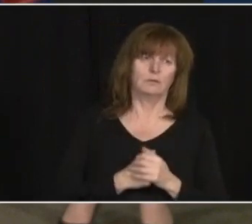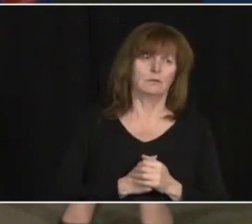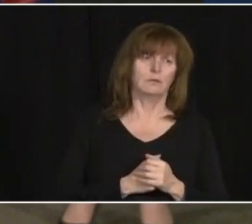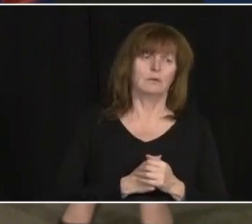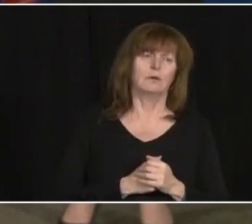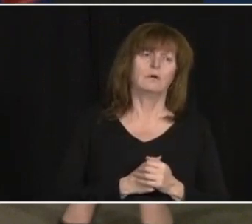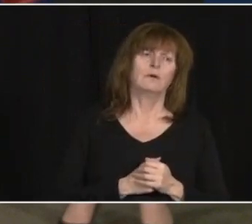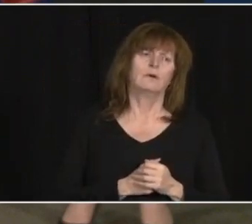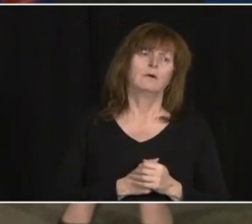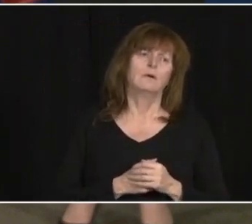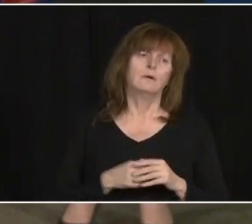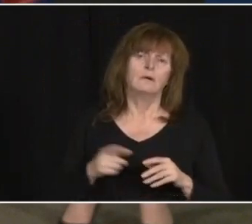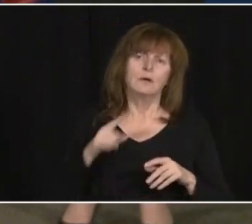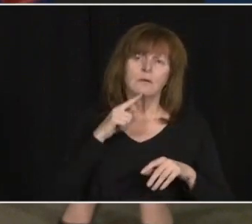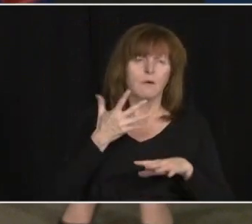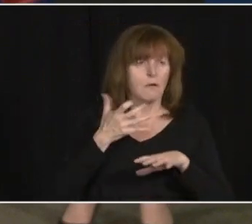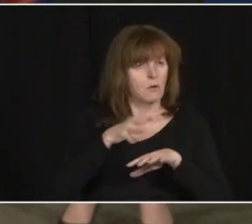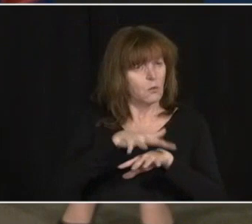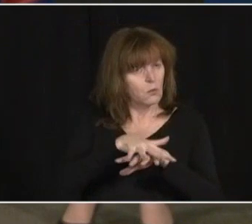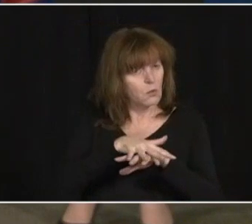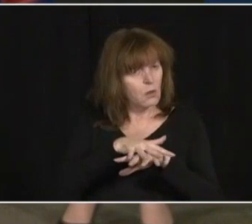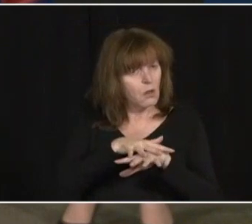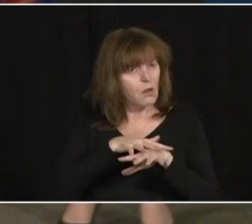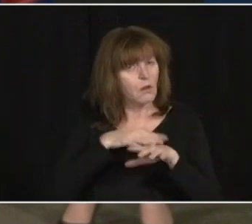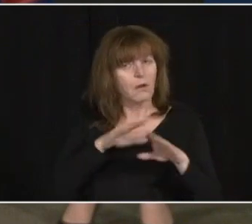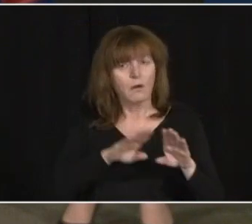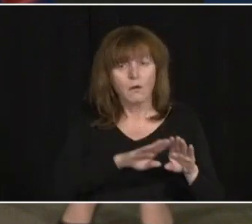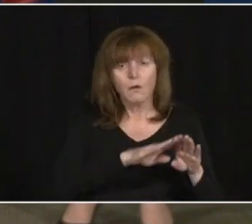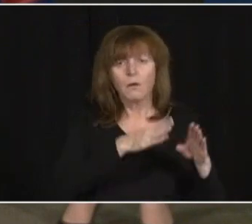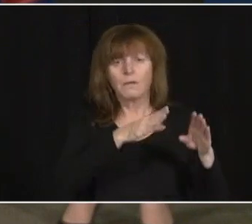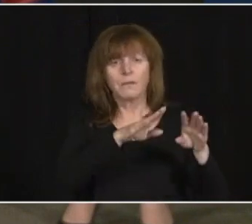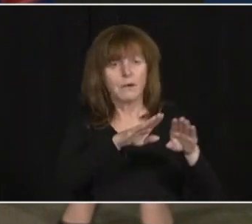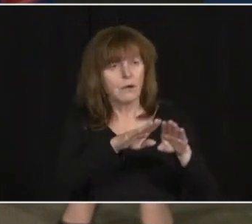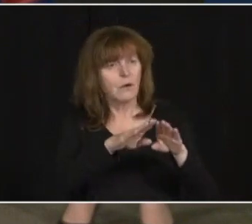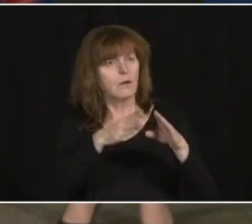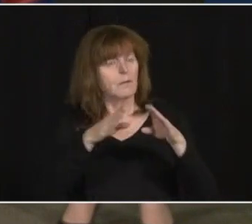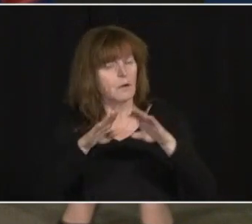gradual phased reopening of the province, I'm wondering if there are elements of the province, the economy